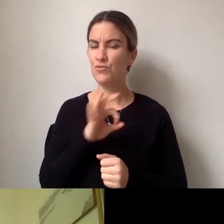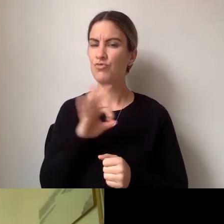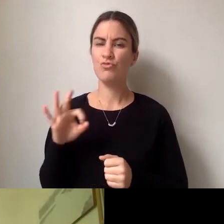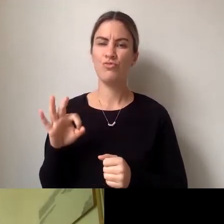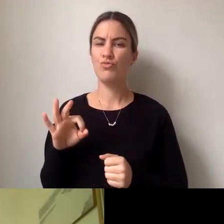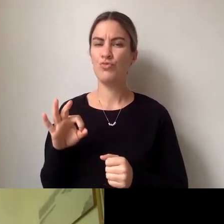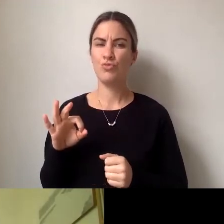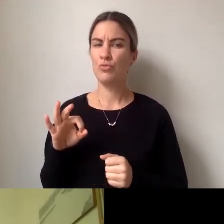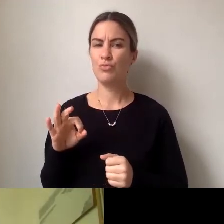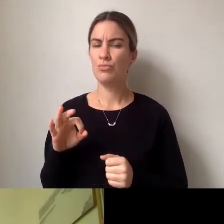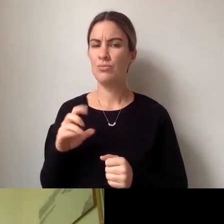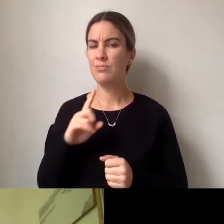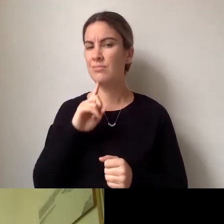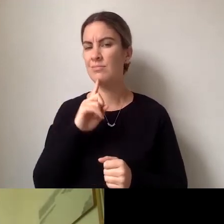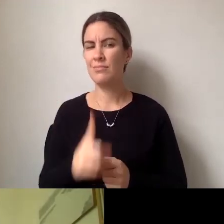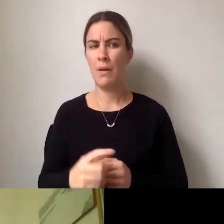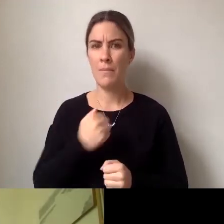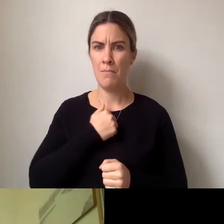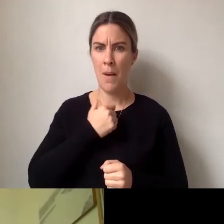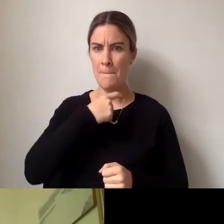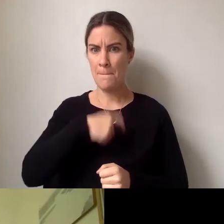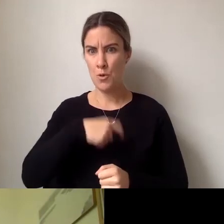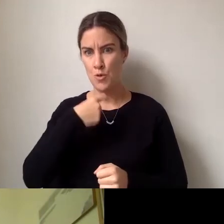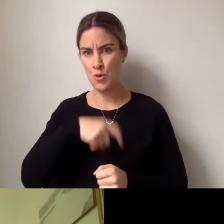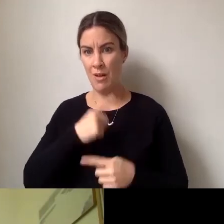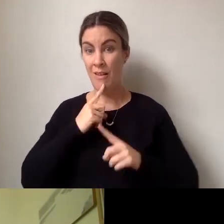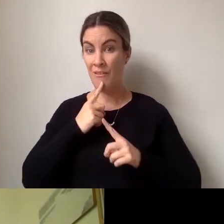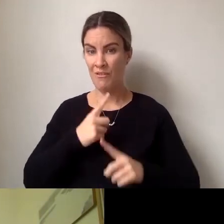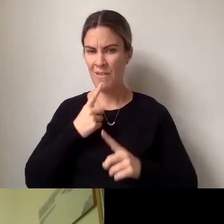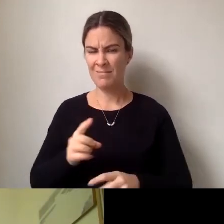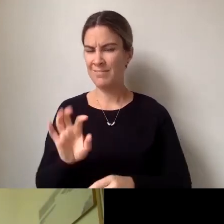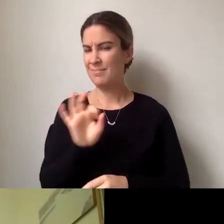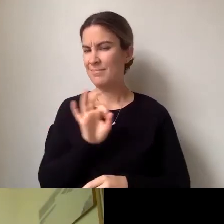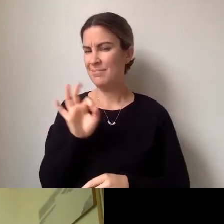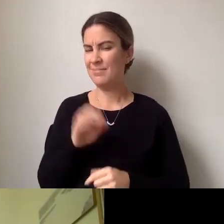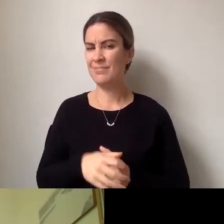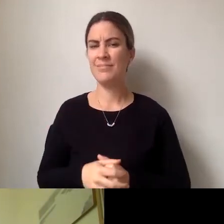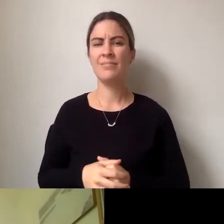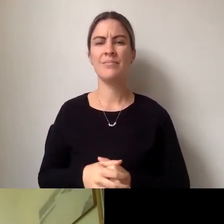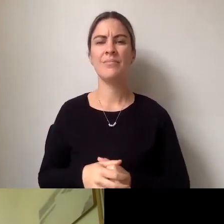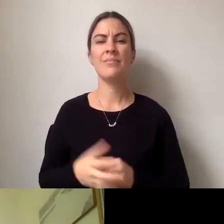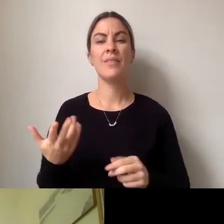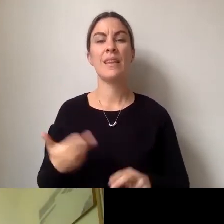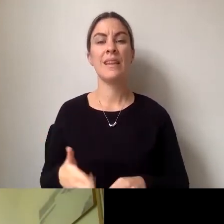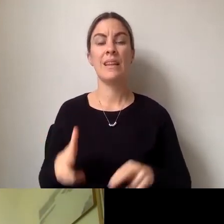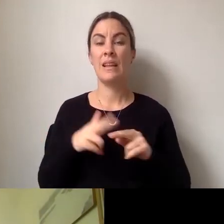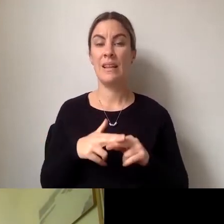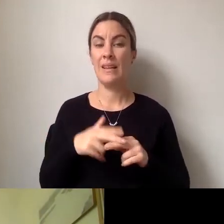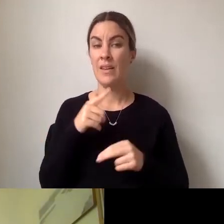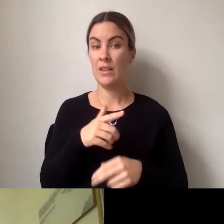anecdotes or personal advice is that doing something like an activity